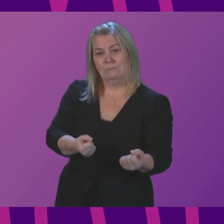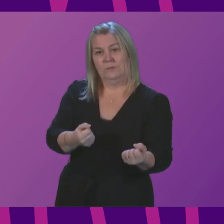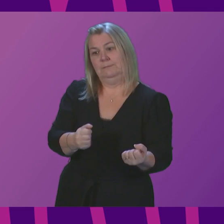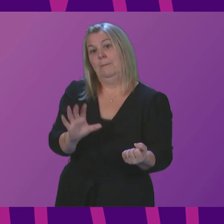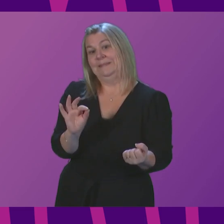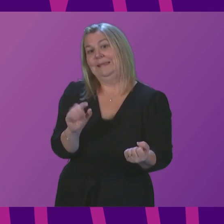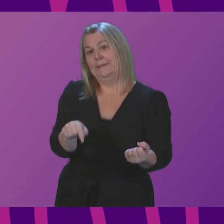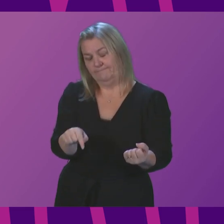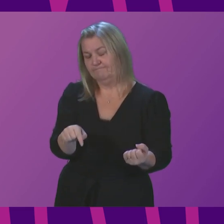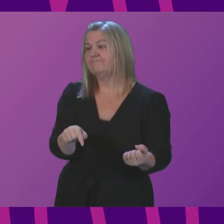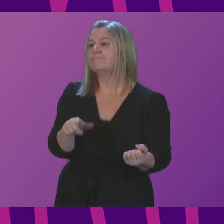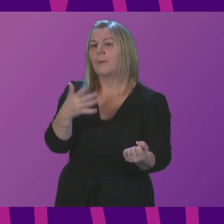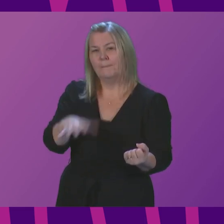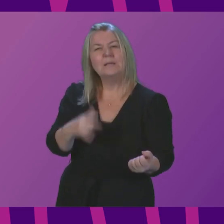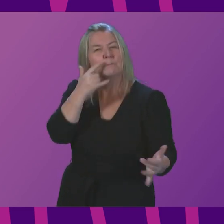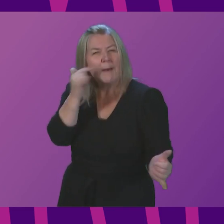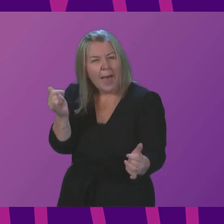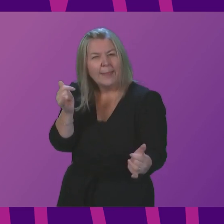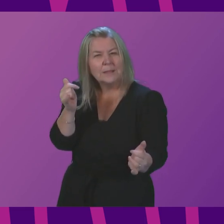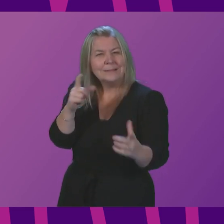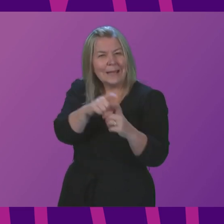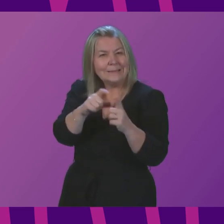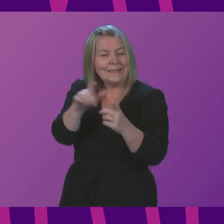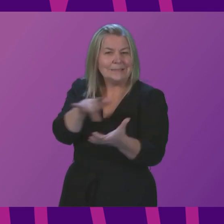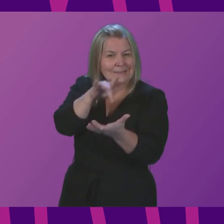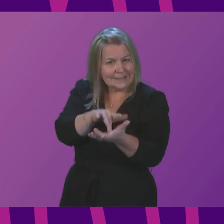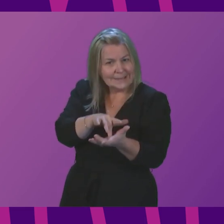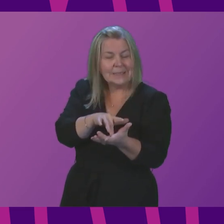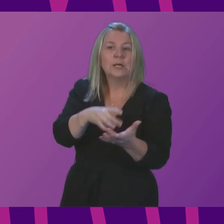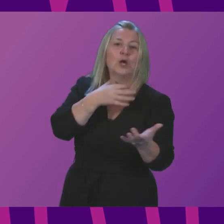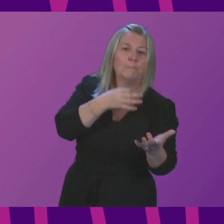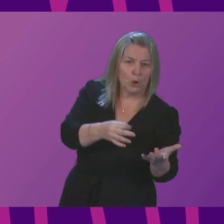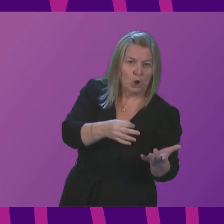following a successful pilot in Dundee City, Perth and Kinross, and the Western Isles.